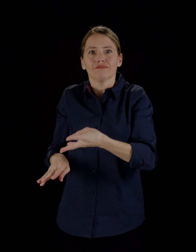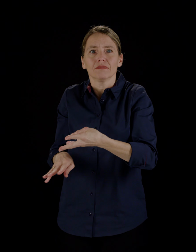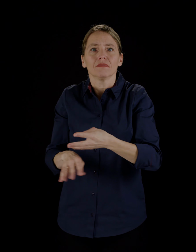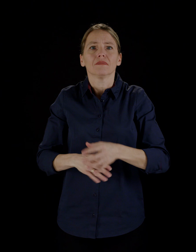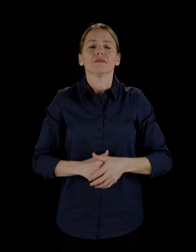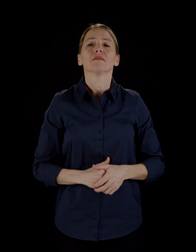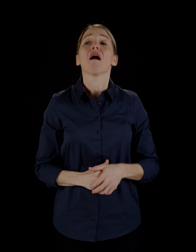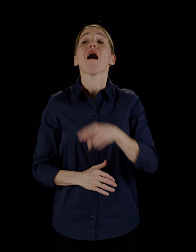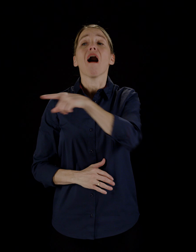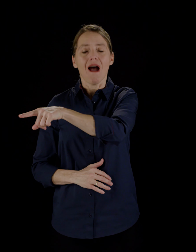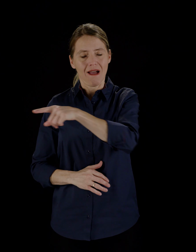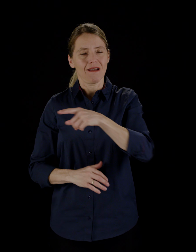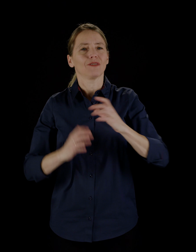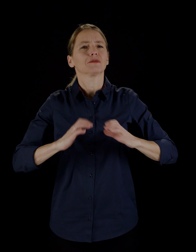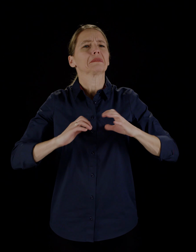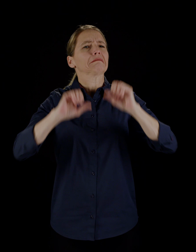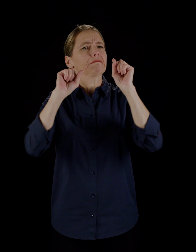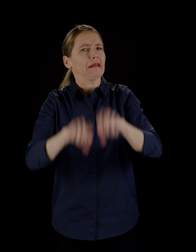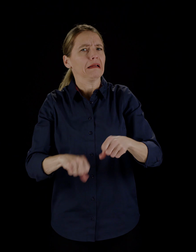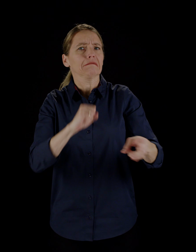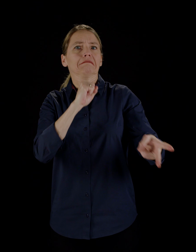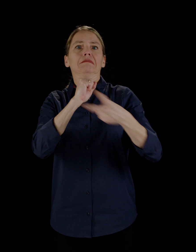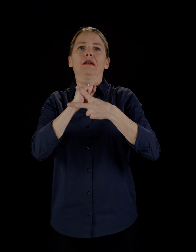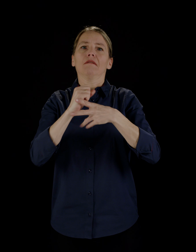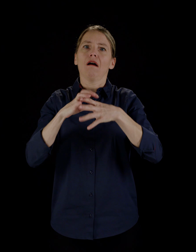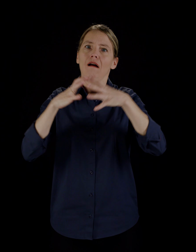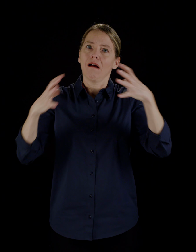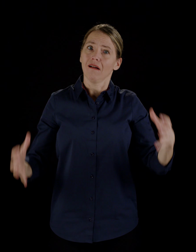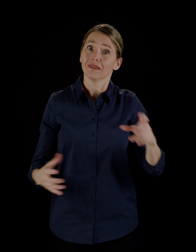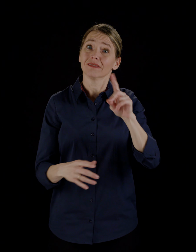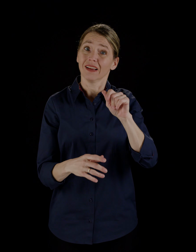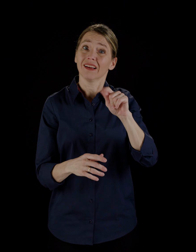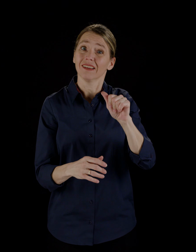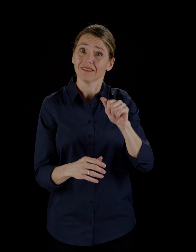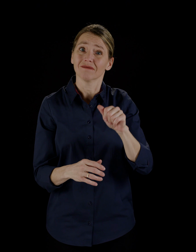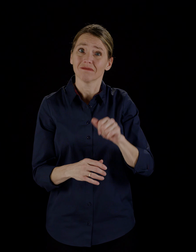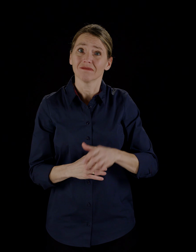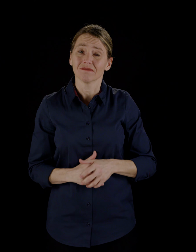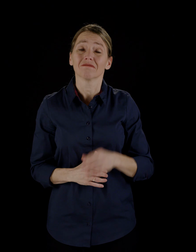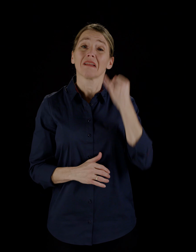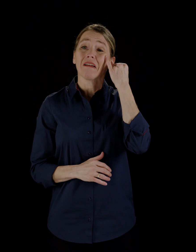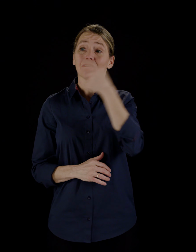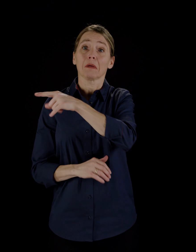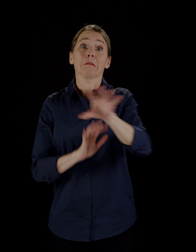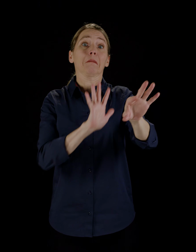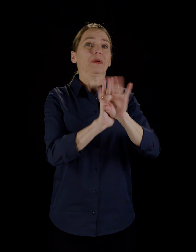Data usage may also vary, depending on: 1. Different subscription service; and